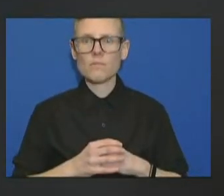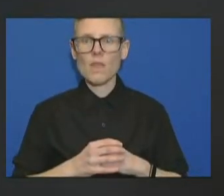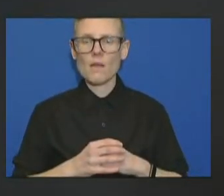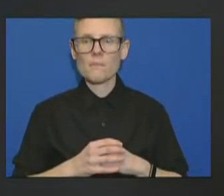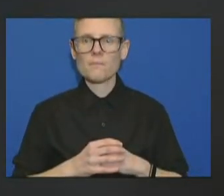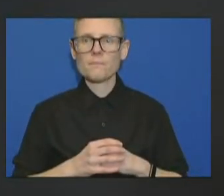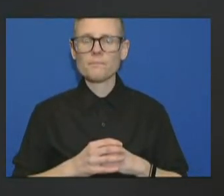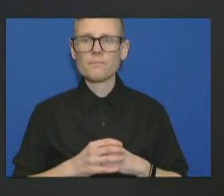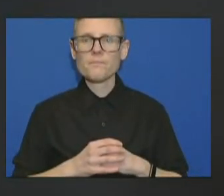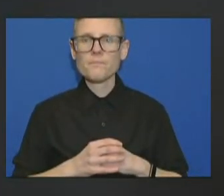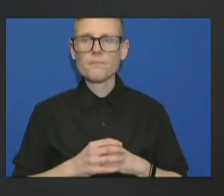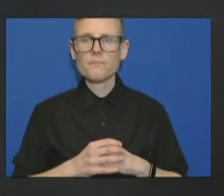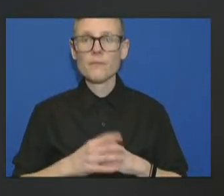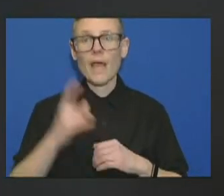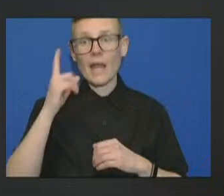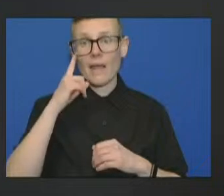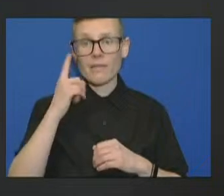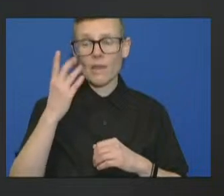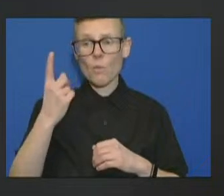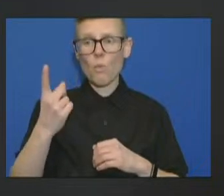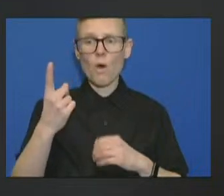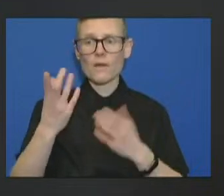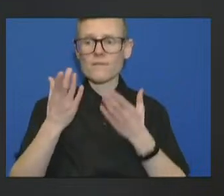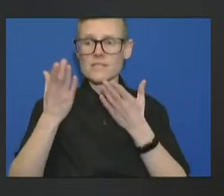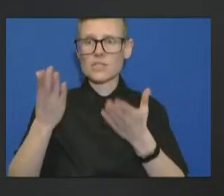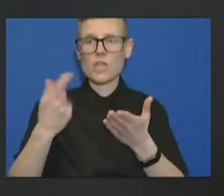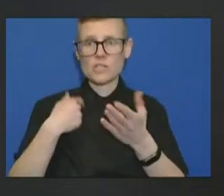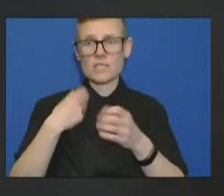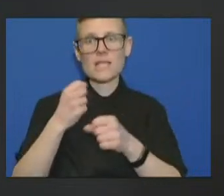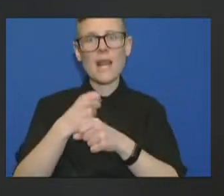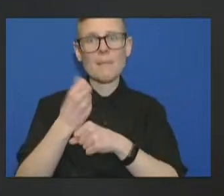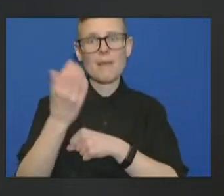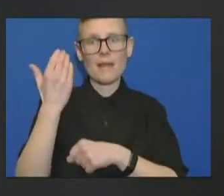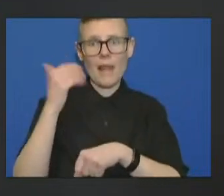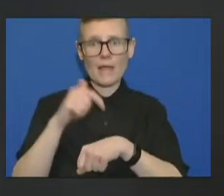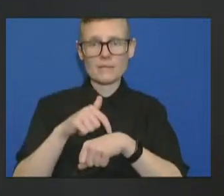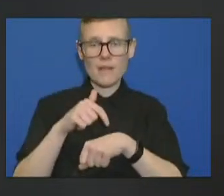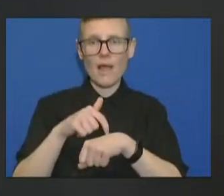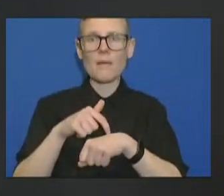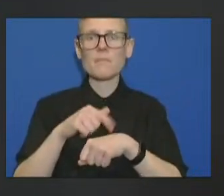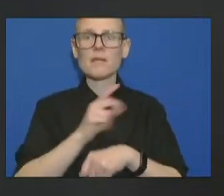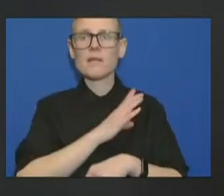that that can receive those